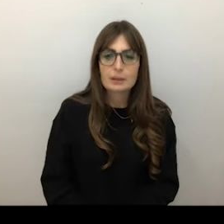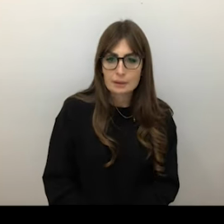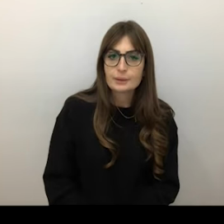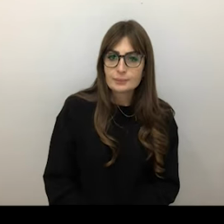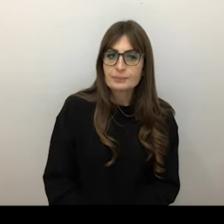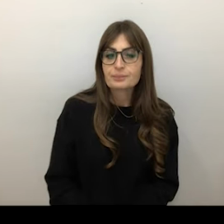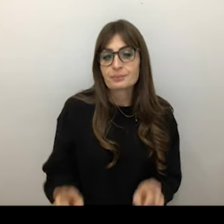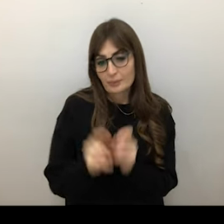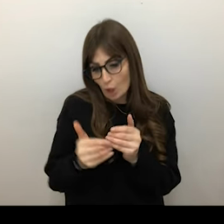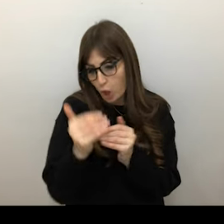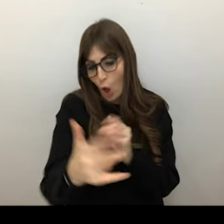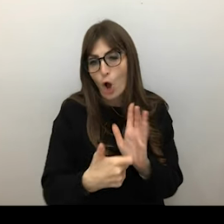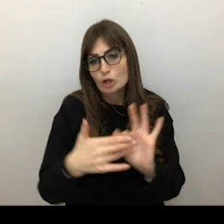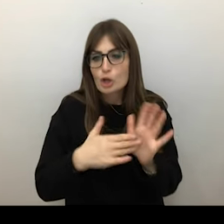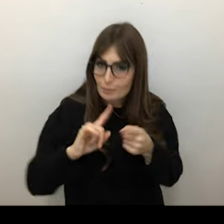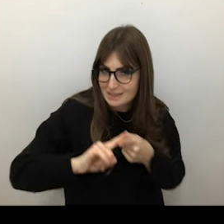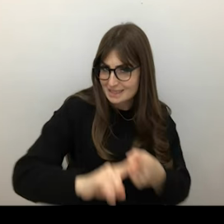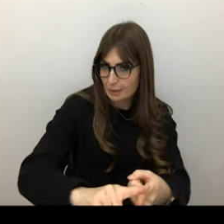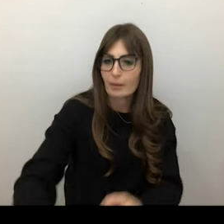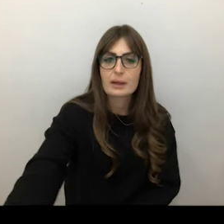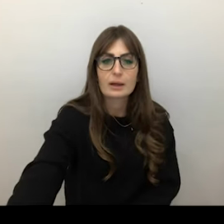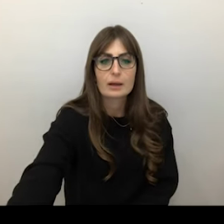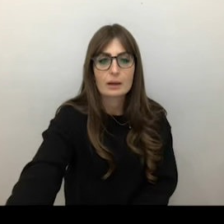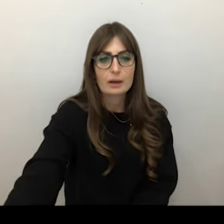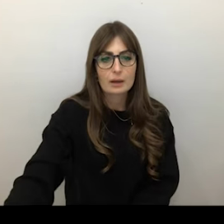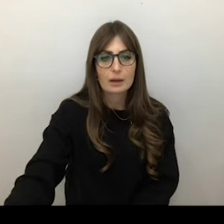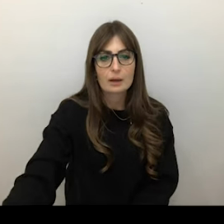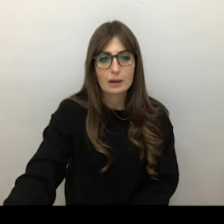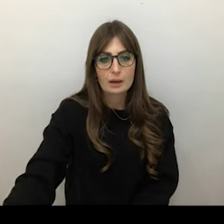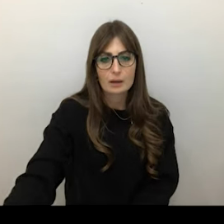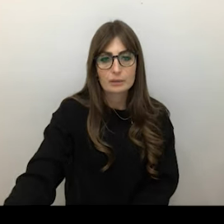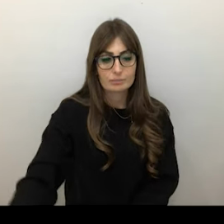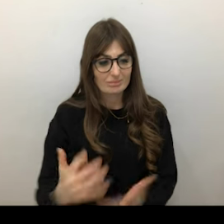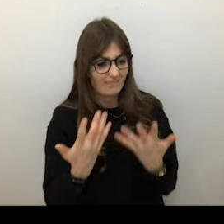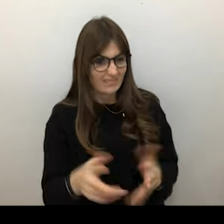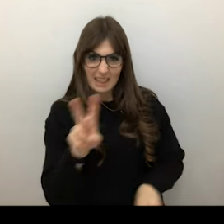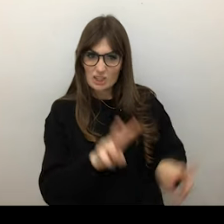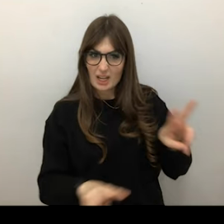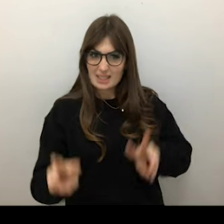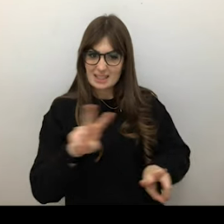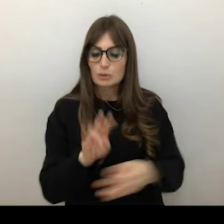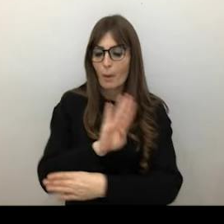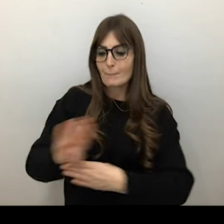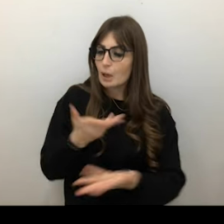We're also looking for that long-term sustainability as well. So once they have been assessed, there'll be a panel meeting.